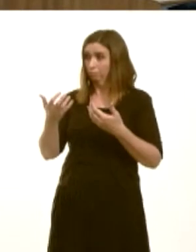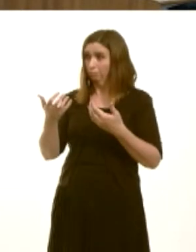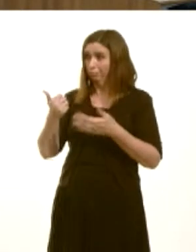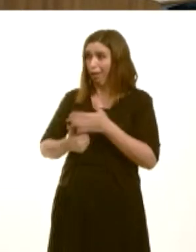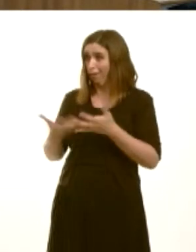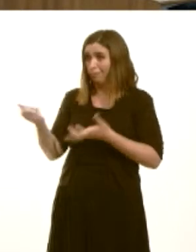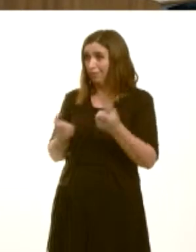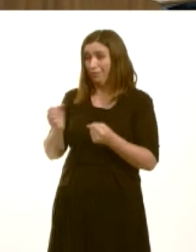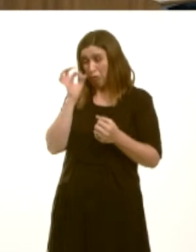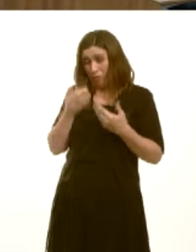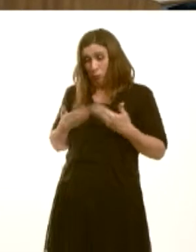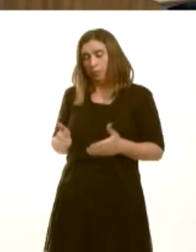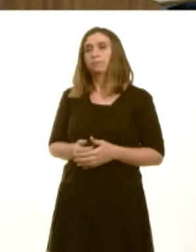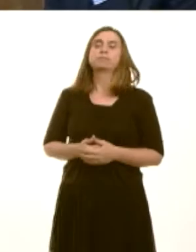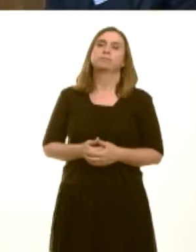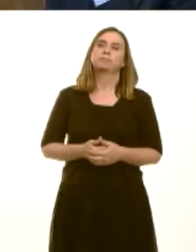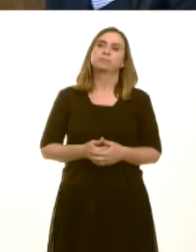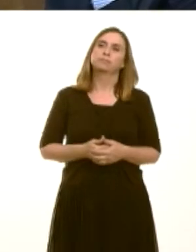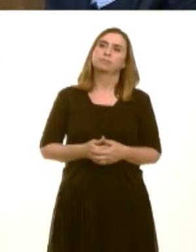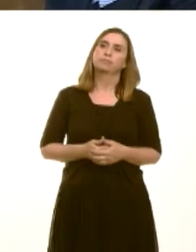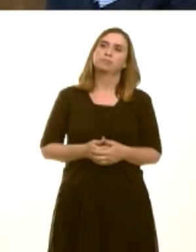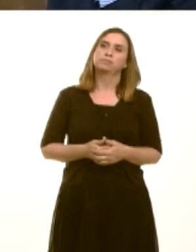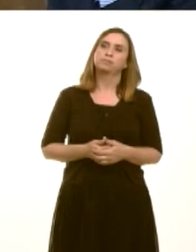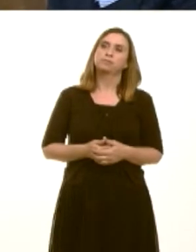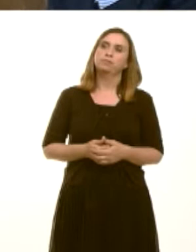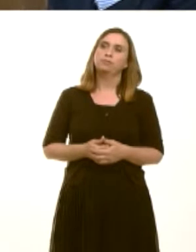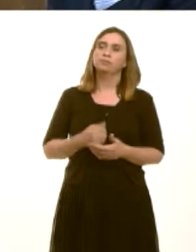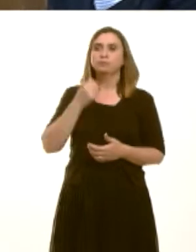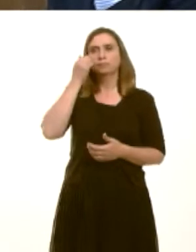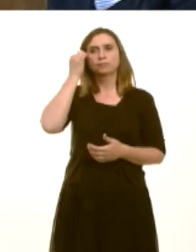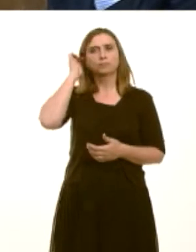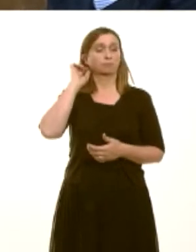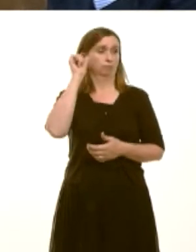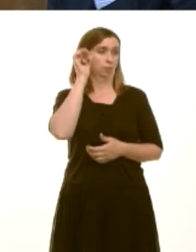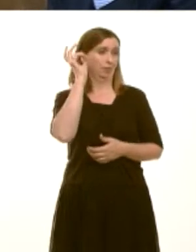circumstances, it stands to reason, of course, that councils will need to ensure that they